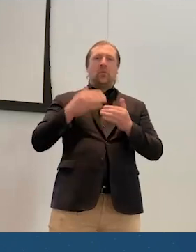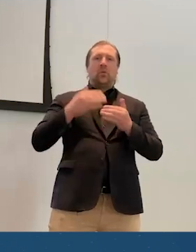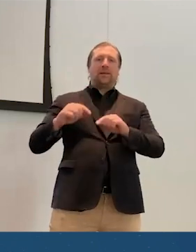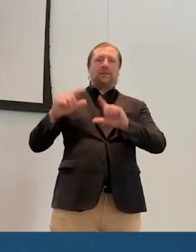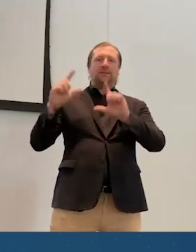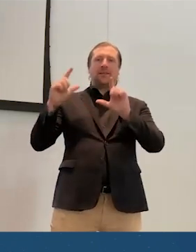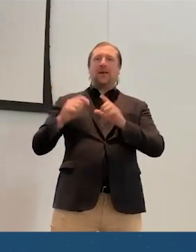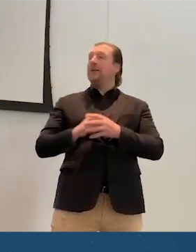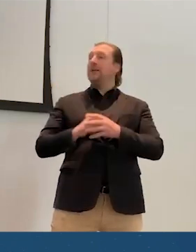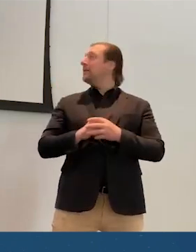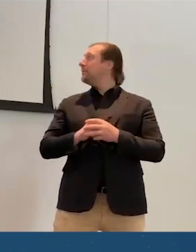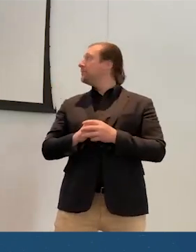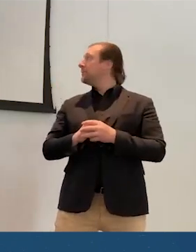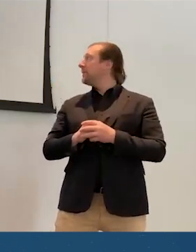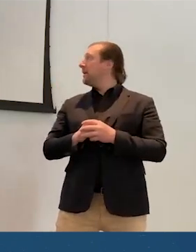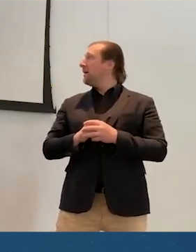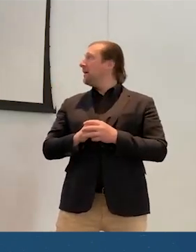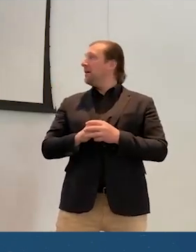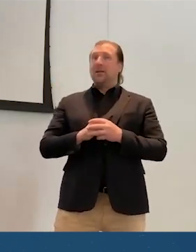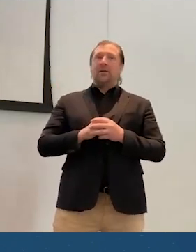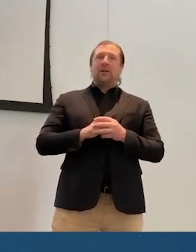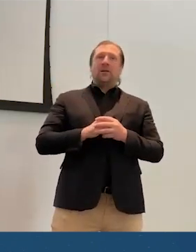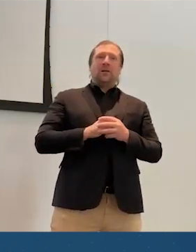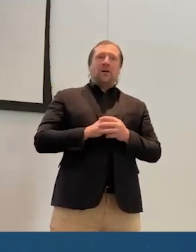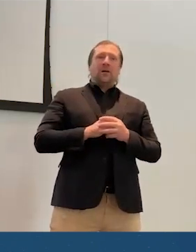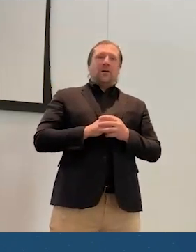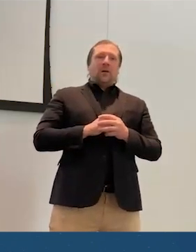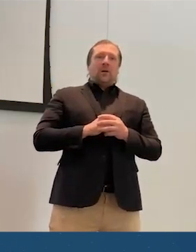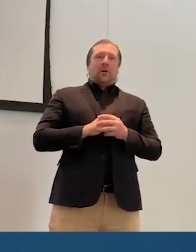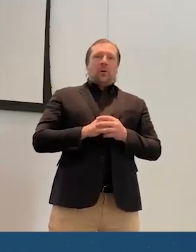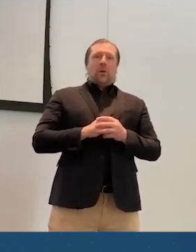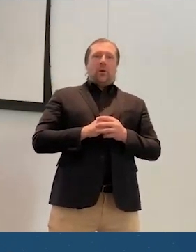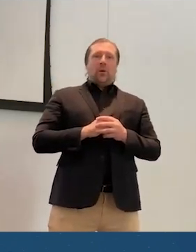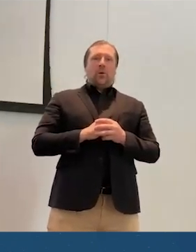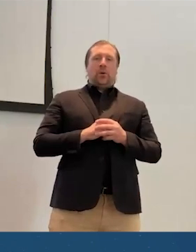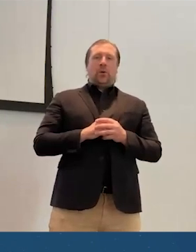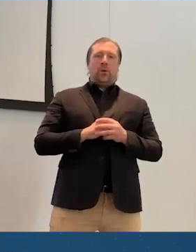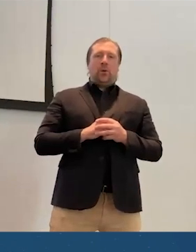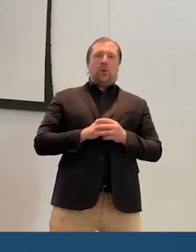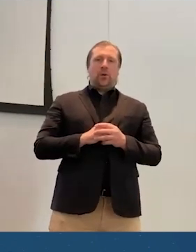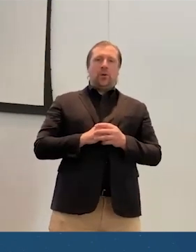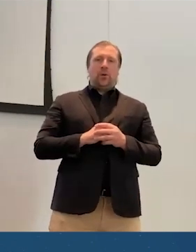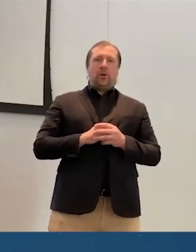Taking a step back, the takes away from our project